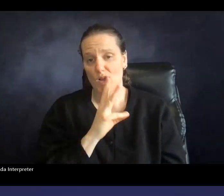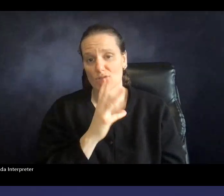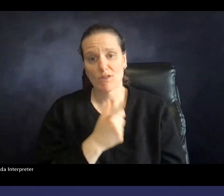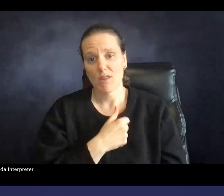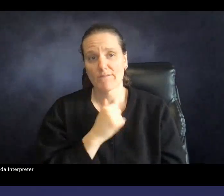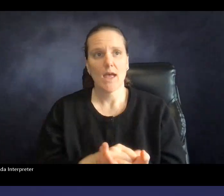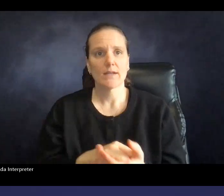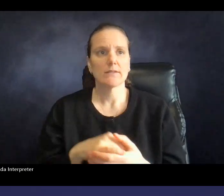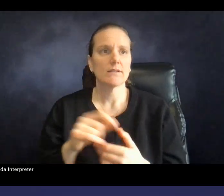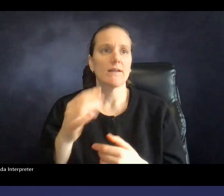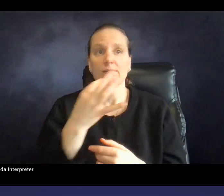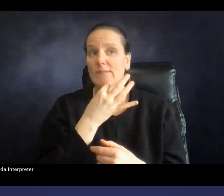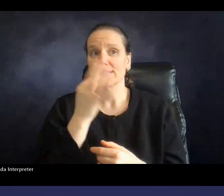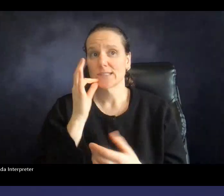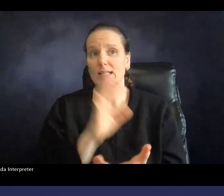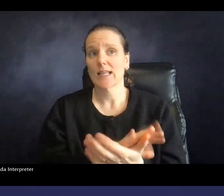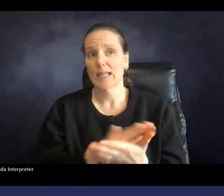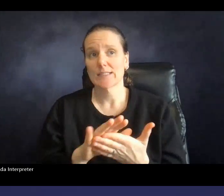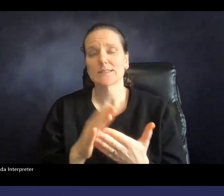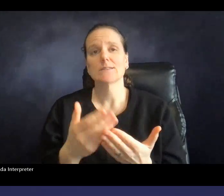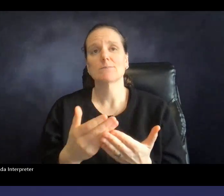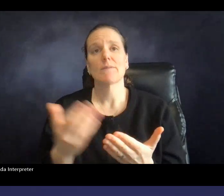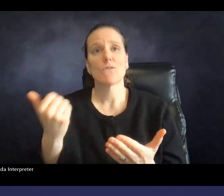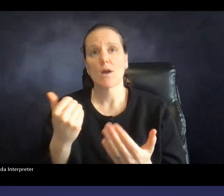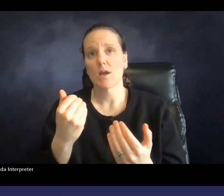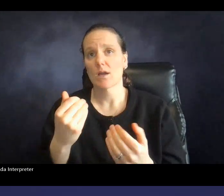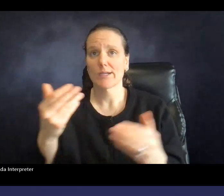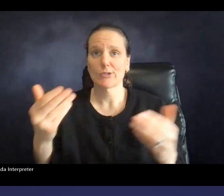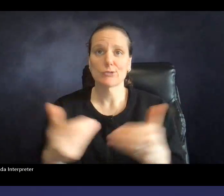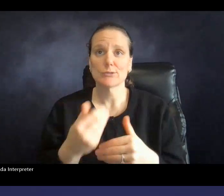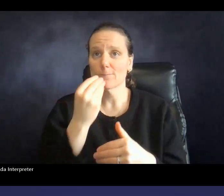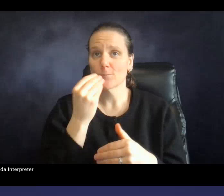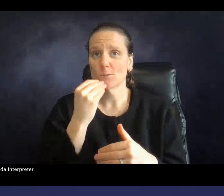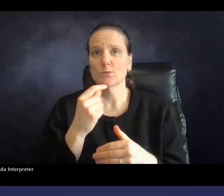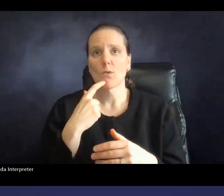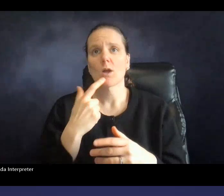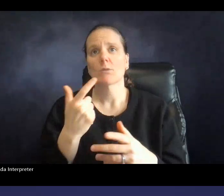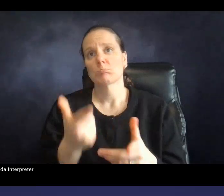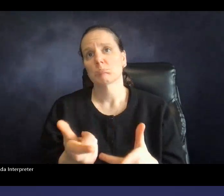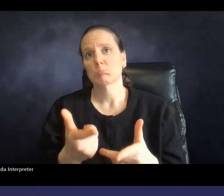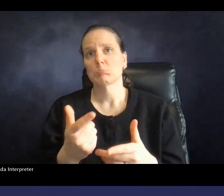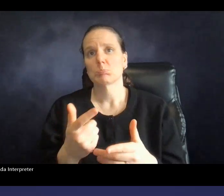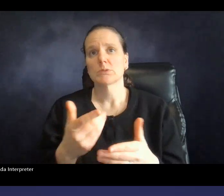Does fasting cleanse your body before introducing foods or would you suggest elimination diet to see what your body can handle?